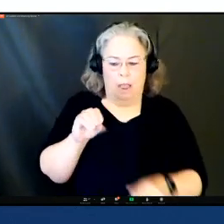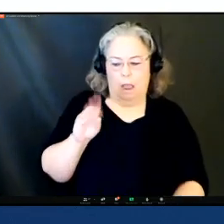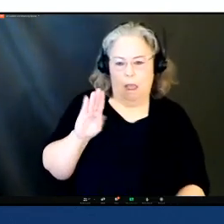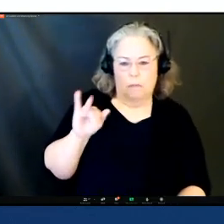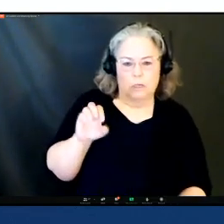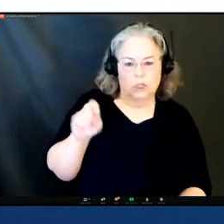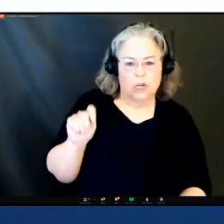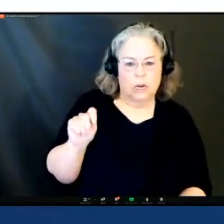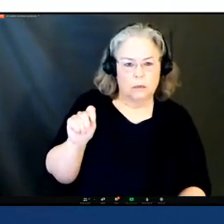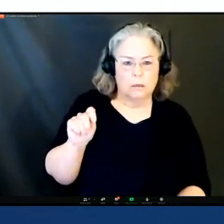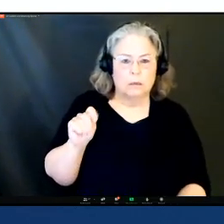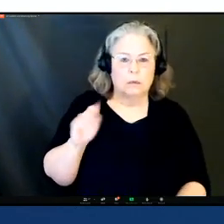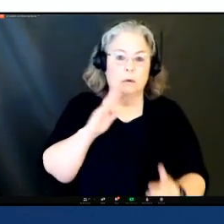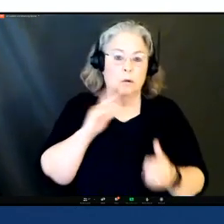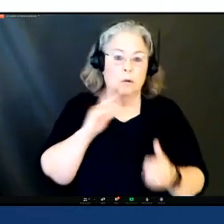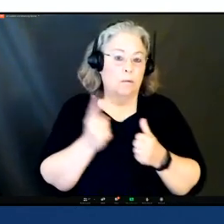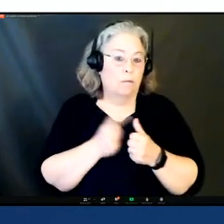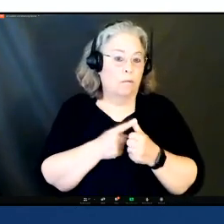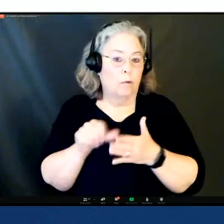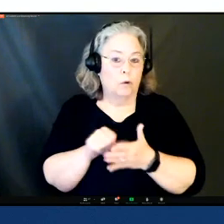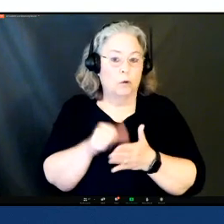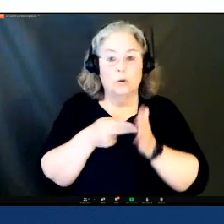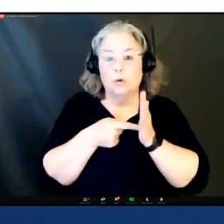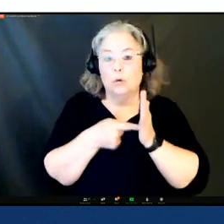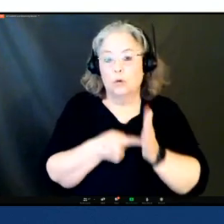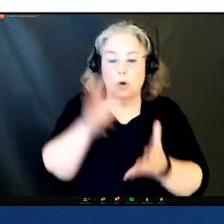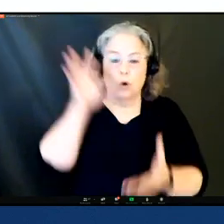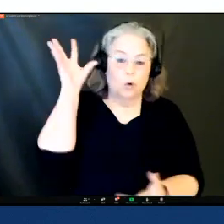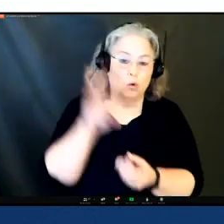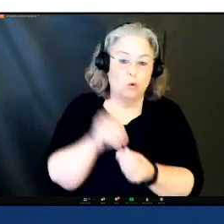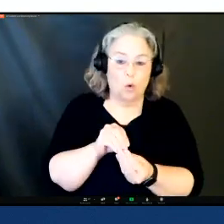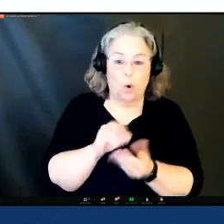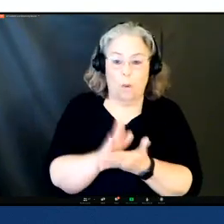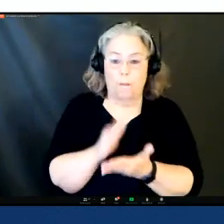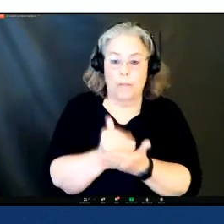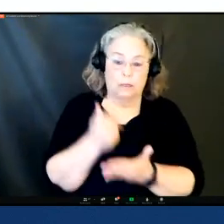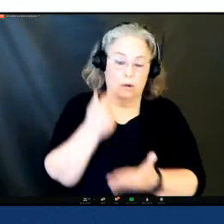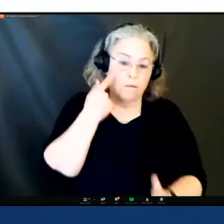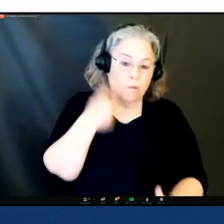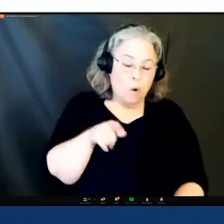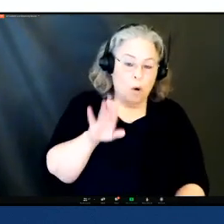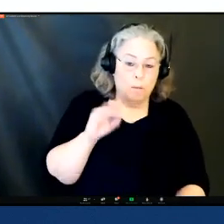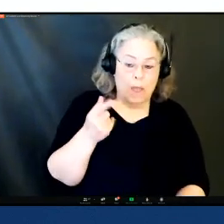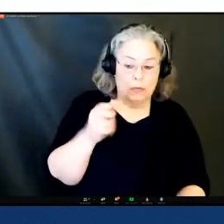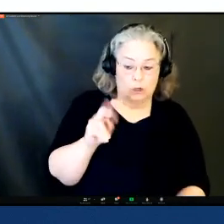After the first page, there's a page that shows the total budget for the budget unit by program for the current fiscal